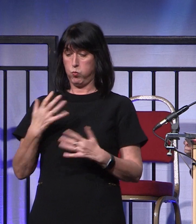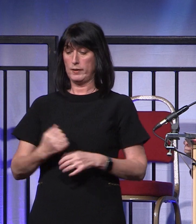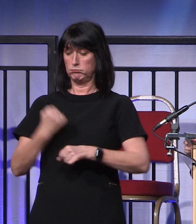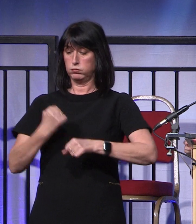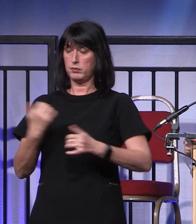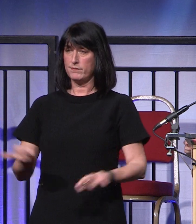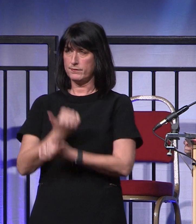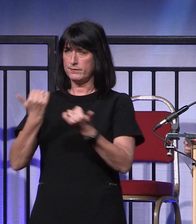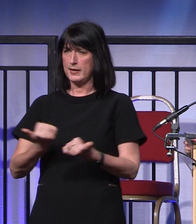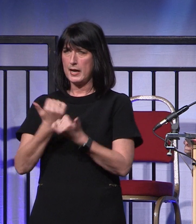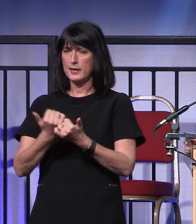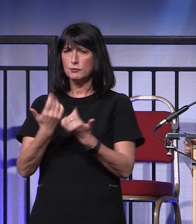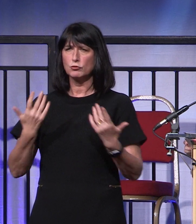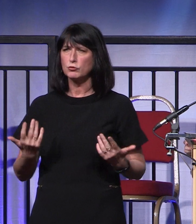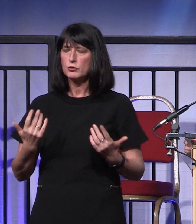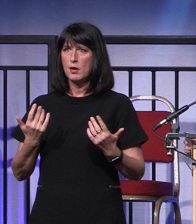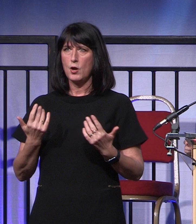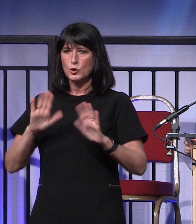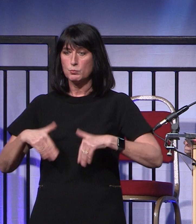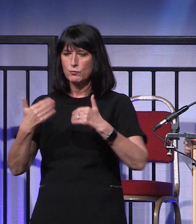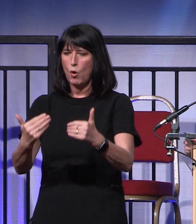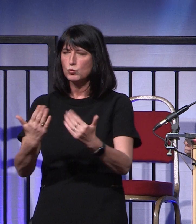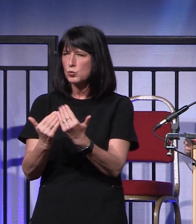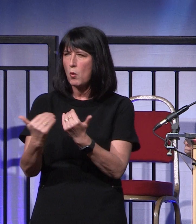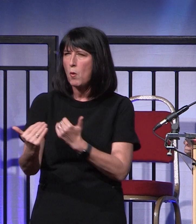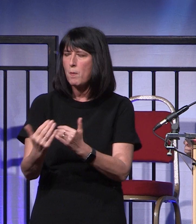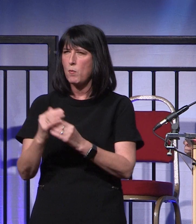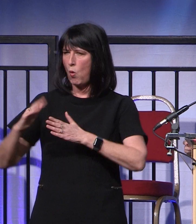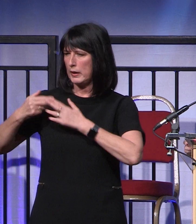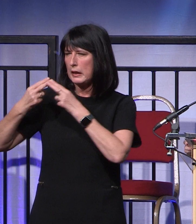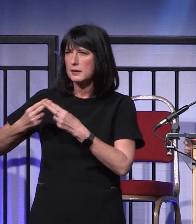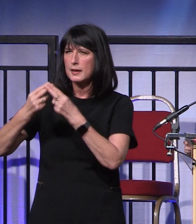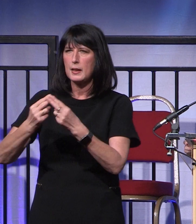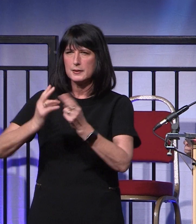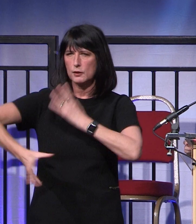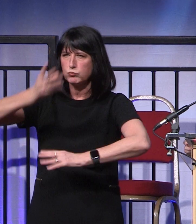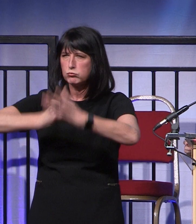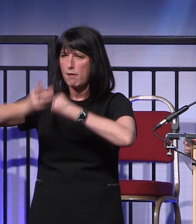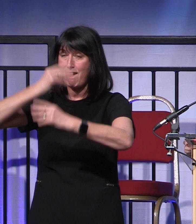gained extensive classical training and has since gone on to become one of the